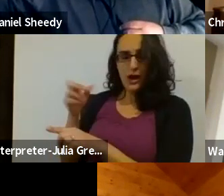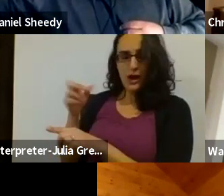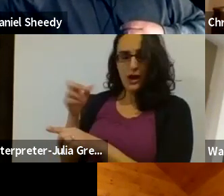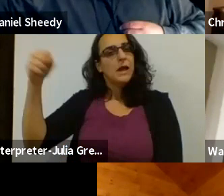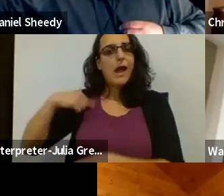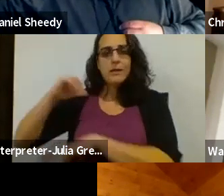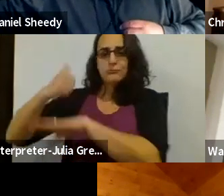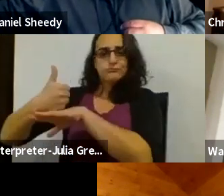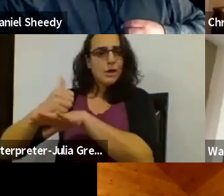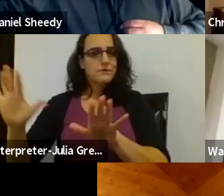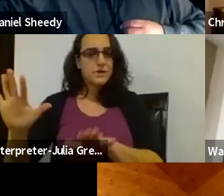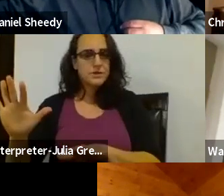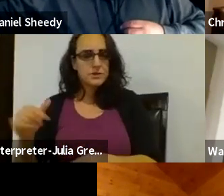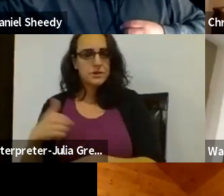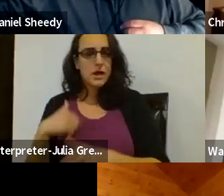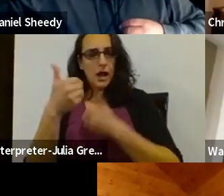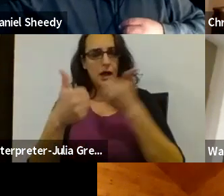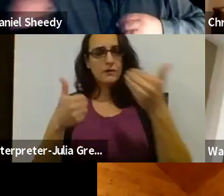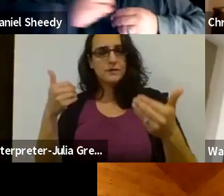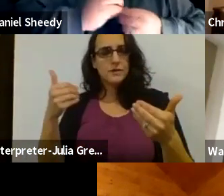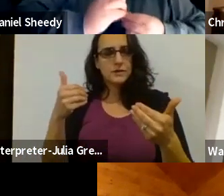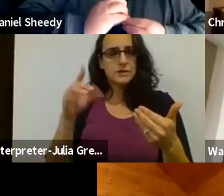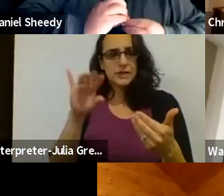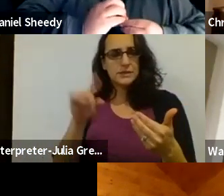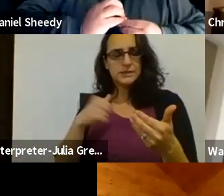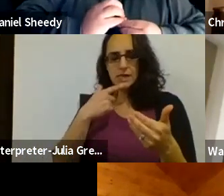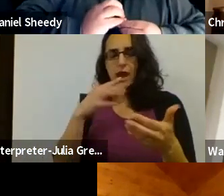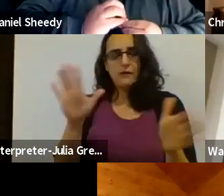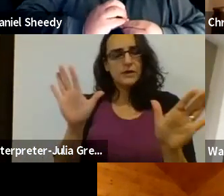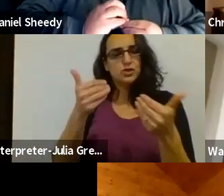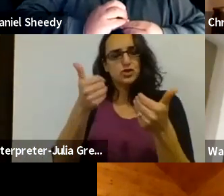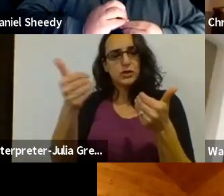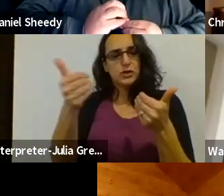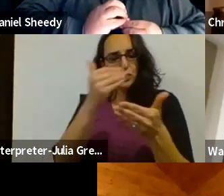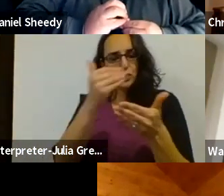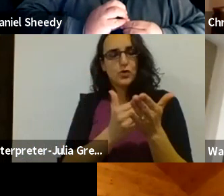Deniz Savas: Up separated them out into who was who was here when so Carolyn Gallagher: Yeah, you Deniz Savas: Know, I can make motions based on who was here.